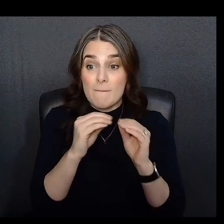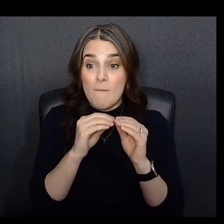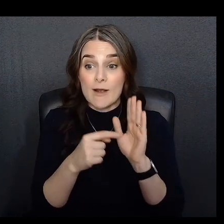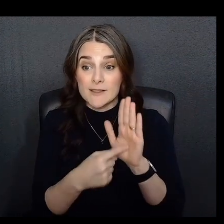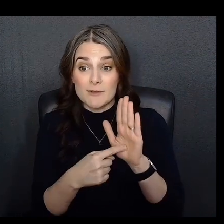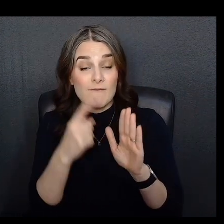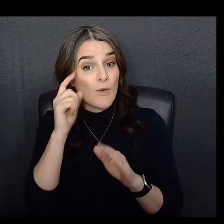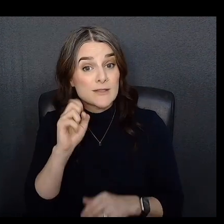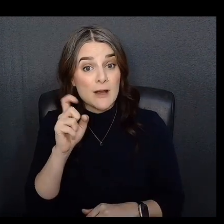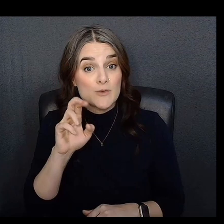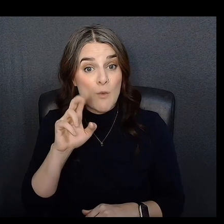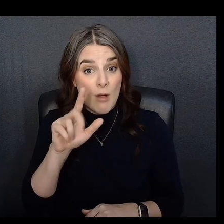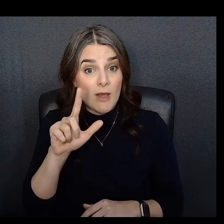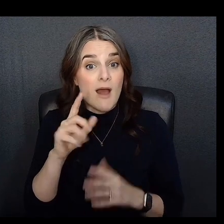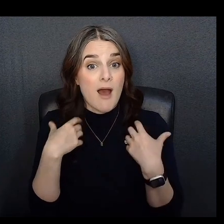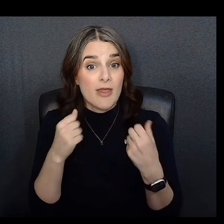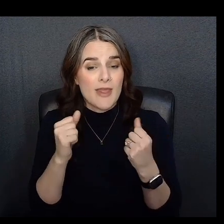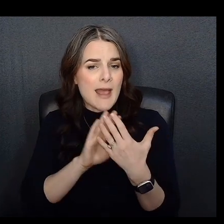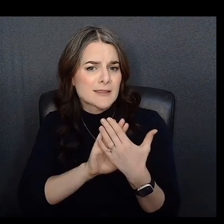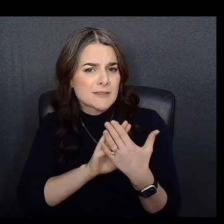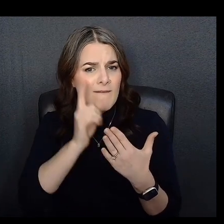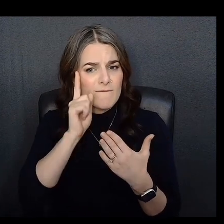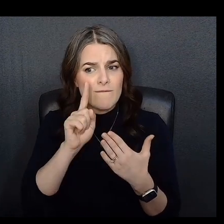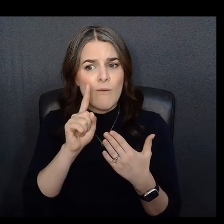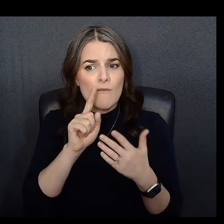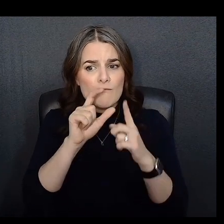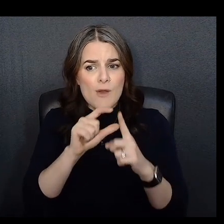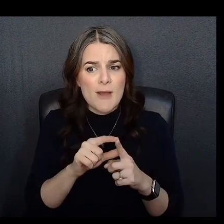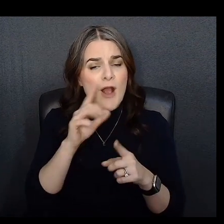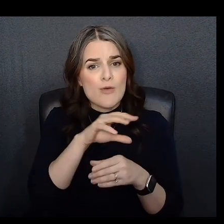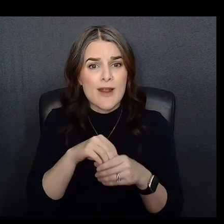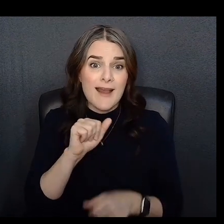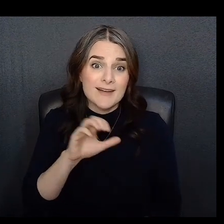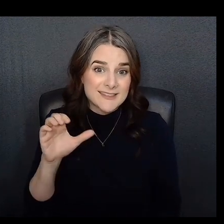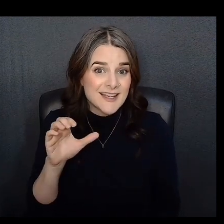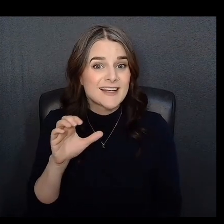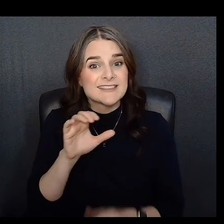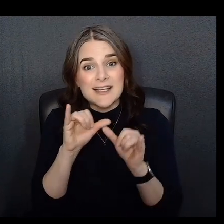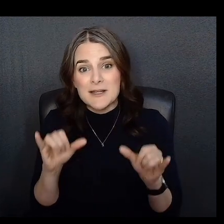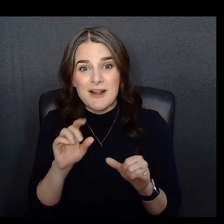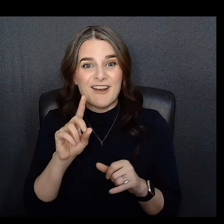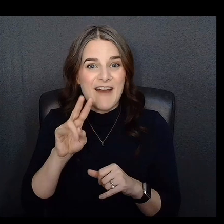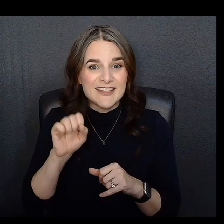and/or relationship vocabulary to include in AAC systems or devices for each life stage, and then